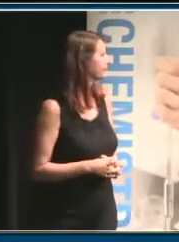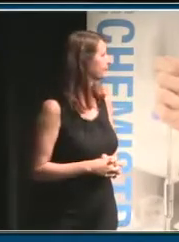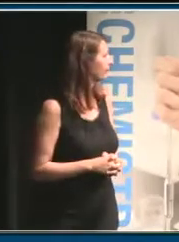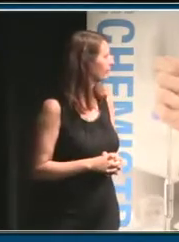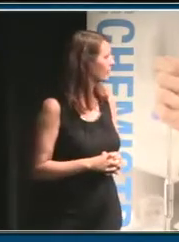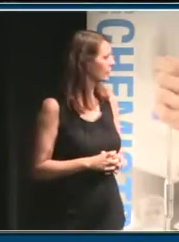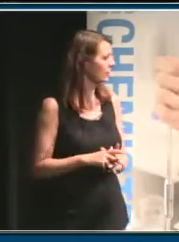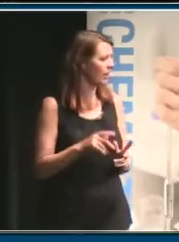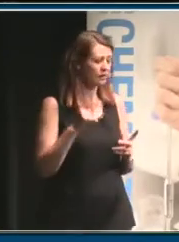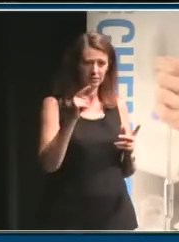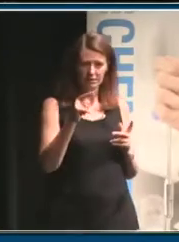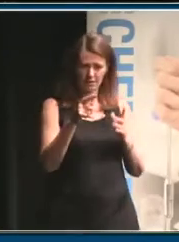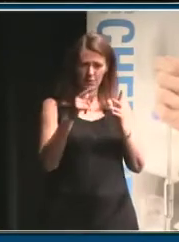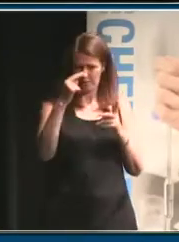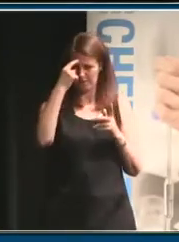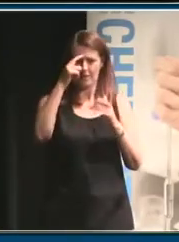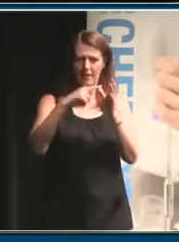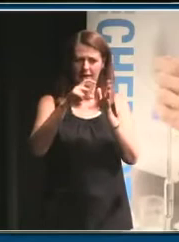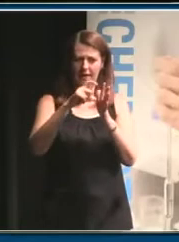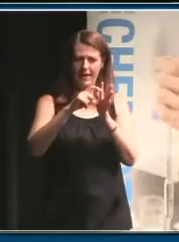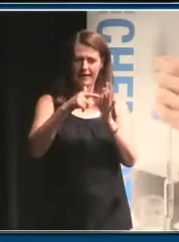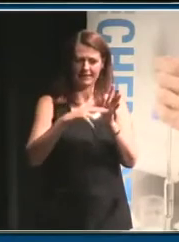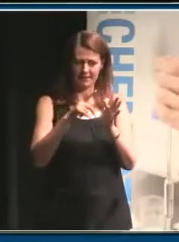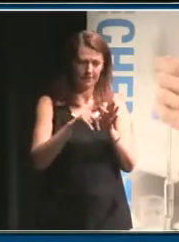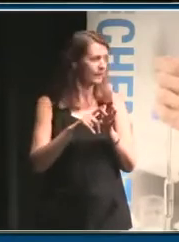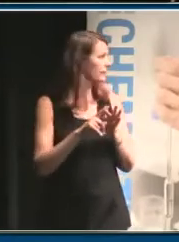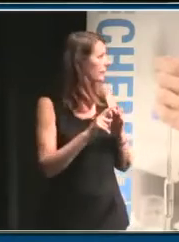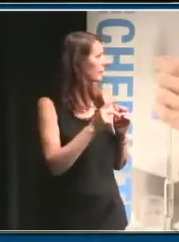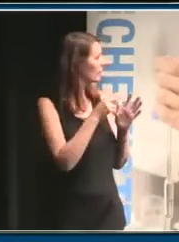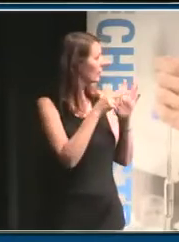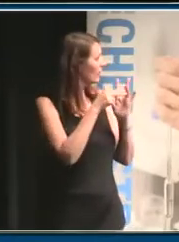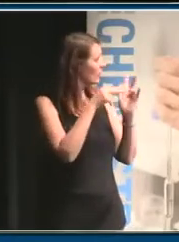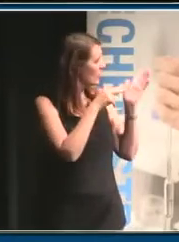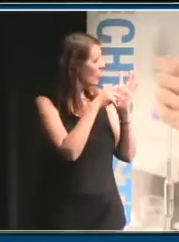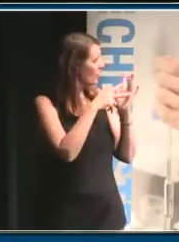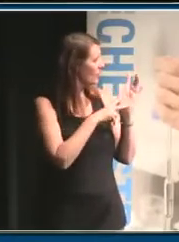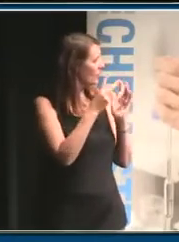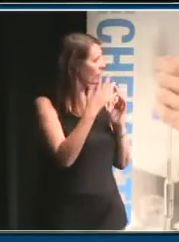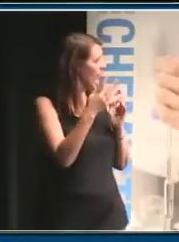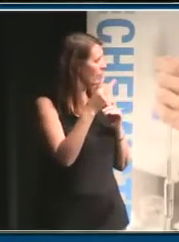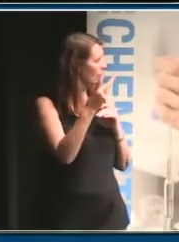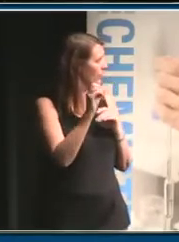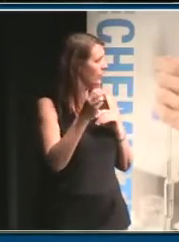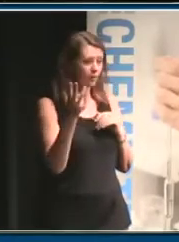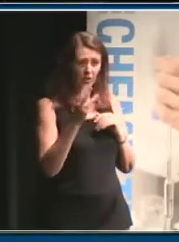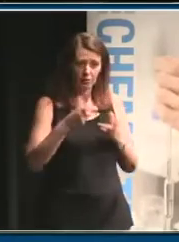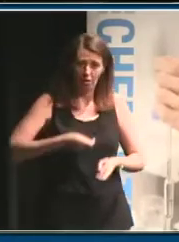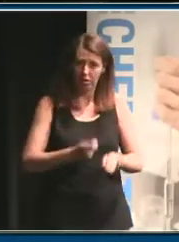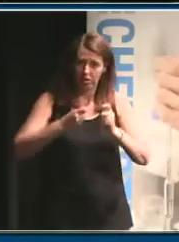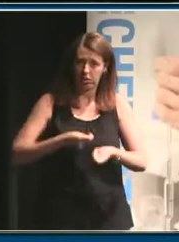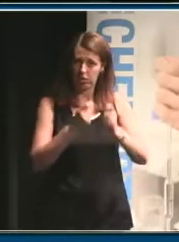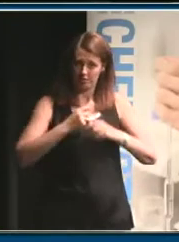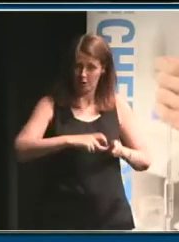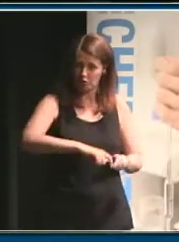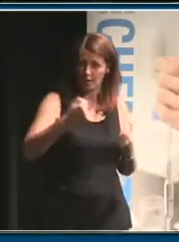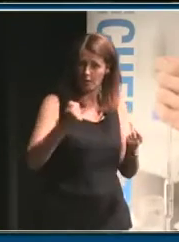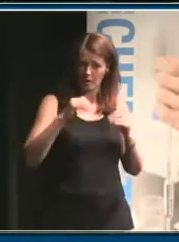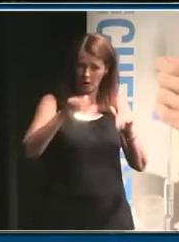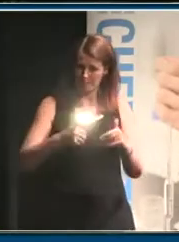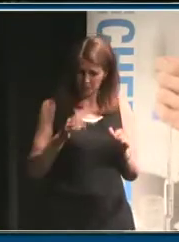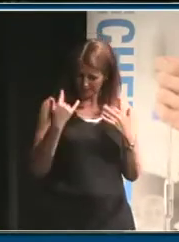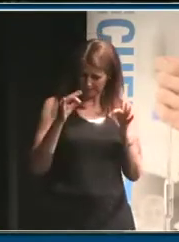idea this additive and so on November 25th 2013 we dug up my driveway. A perfectly good driveway! My